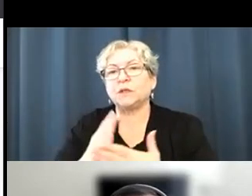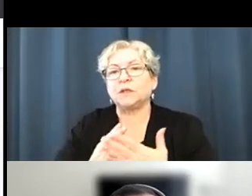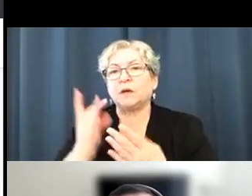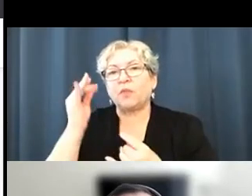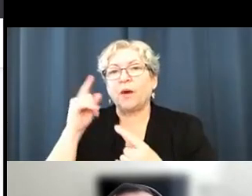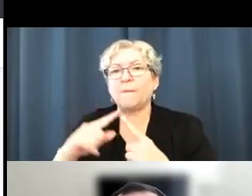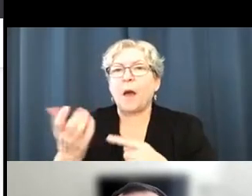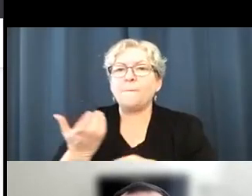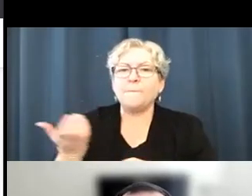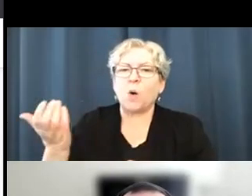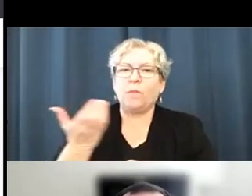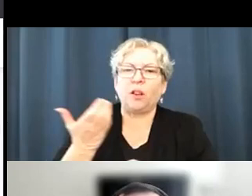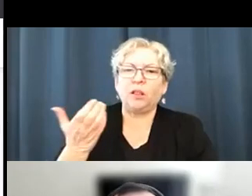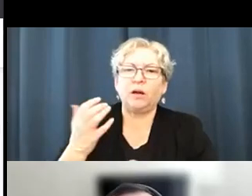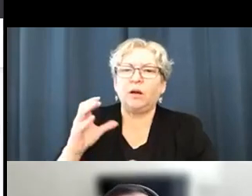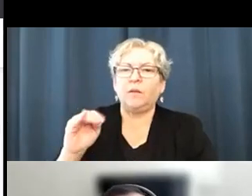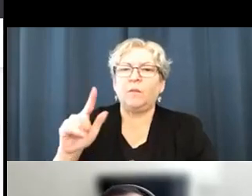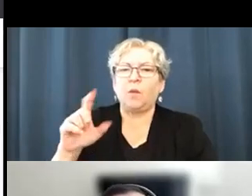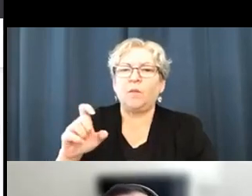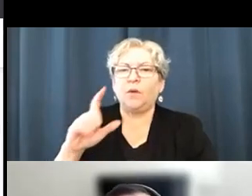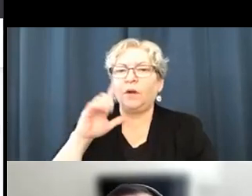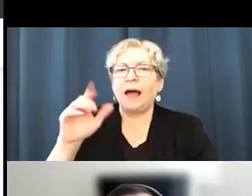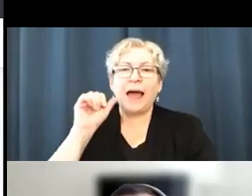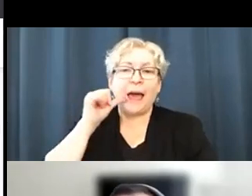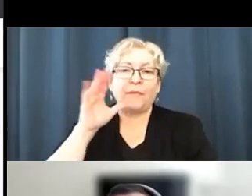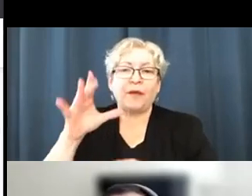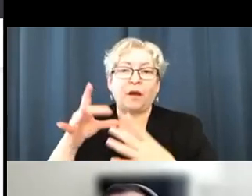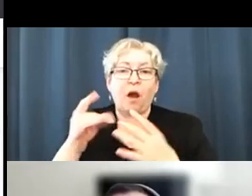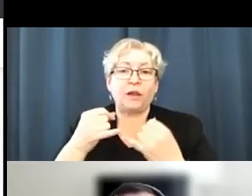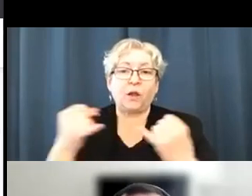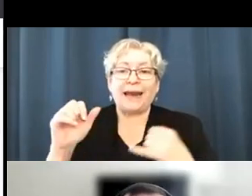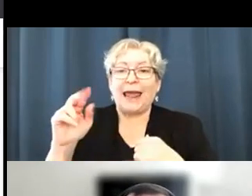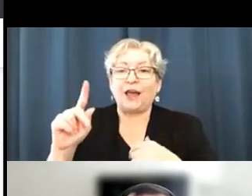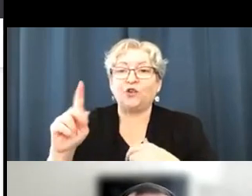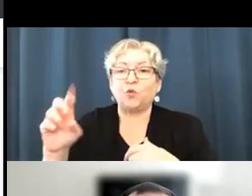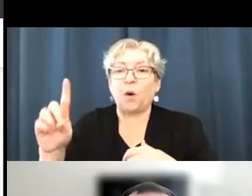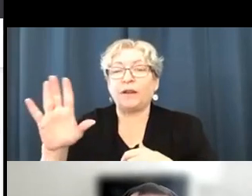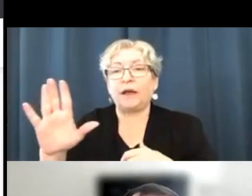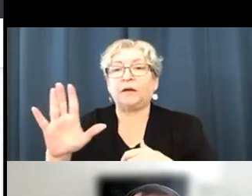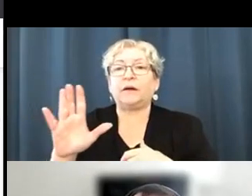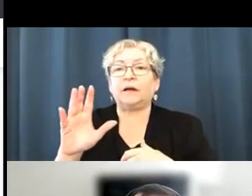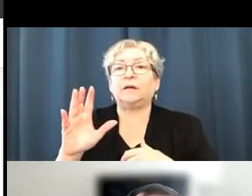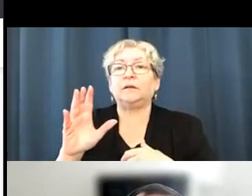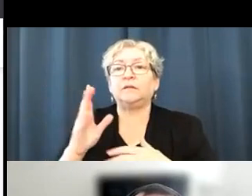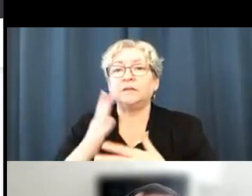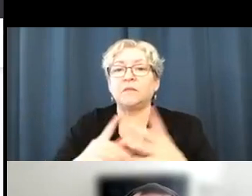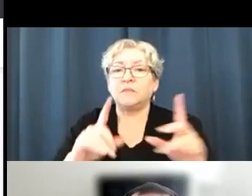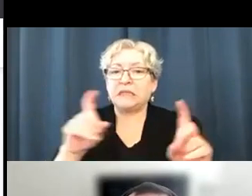the guidelines for Apple and Android mobile applications as well and some testing tools.